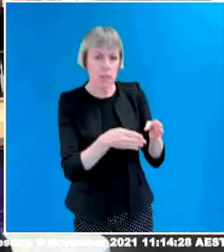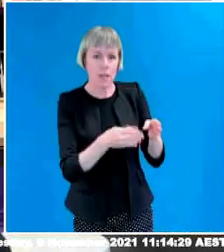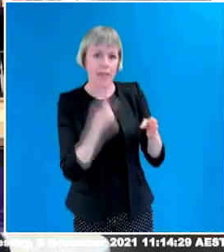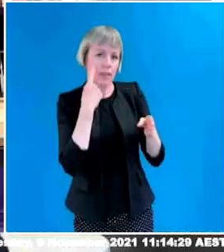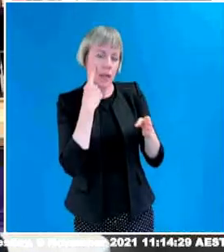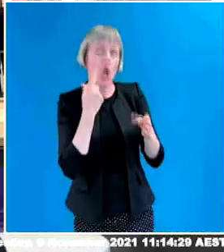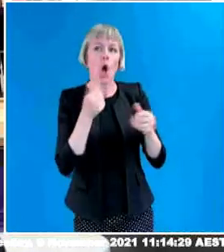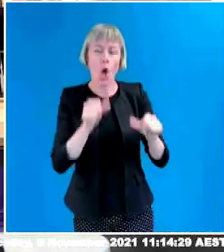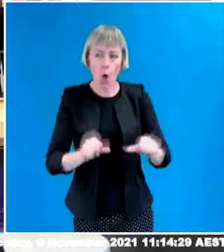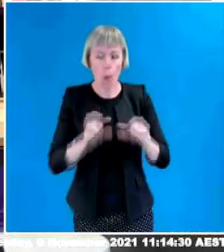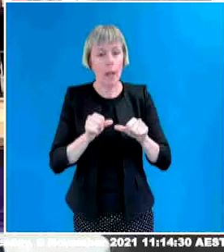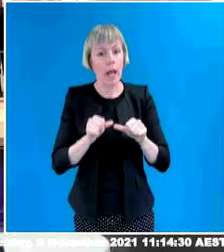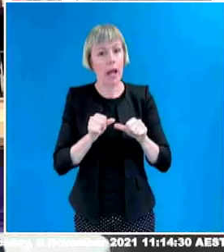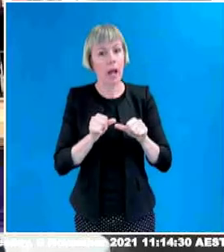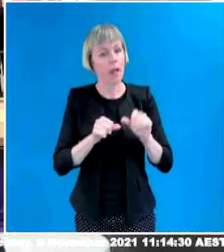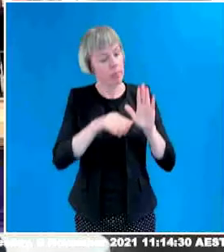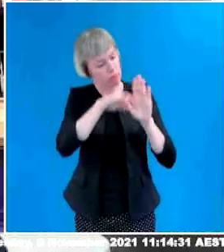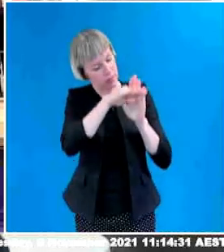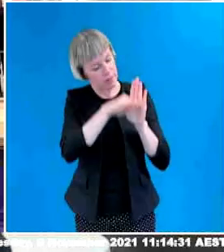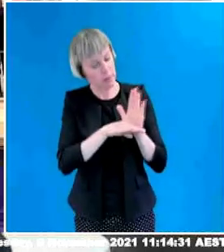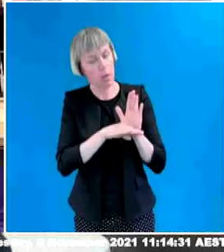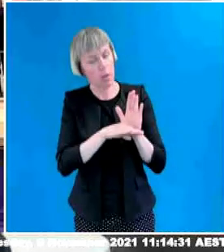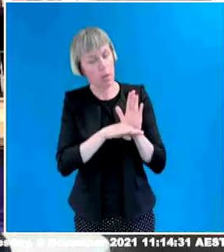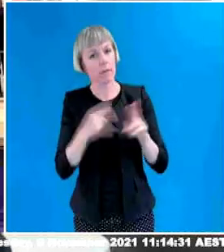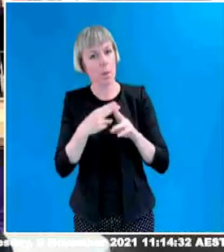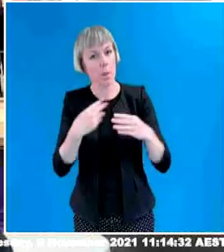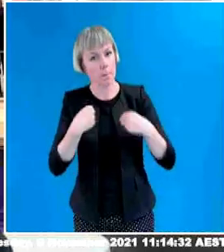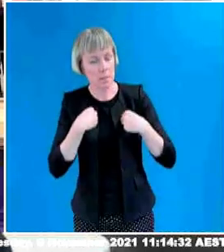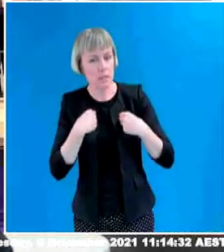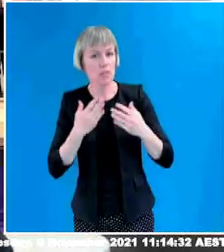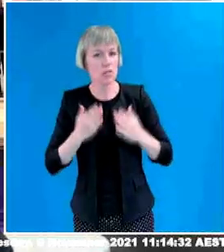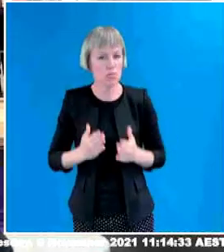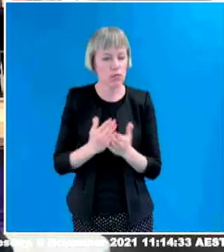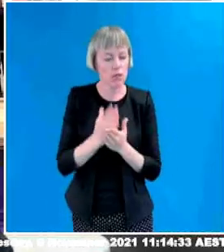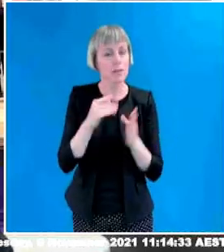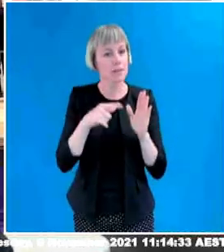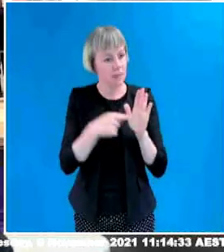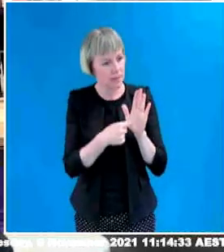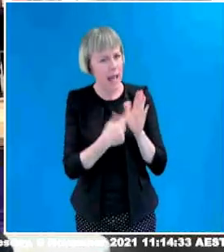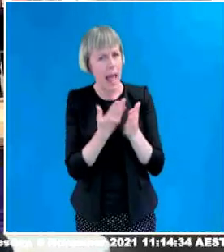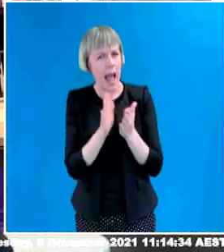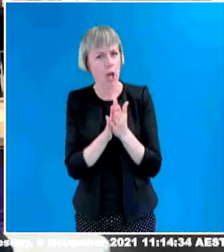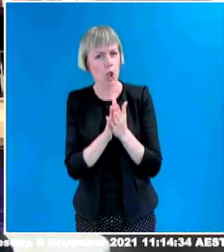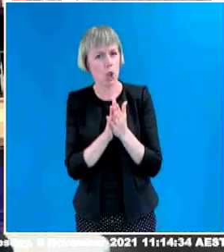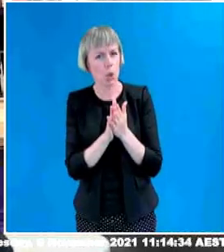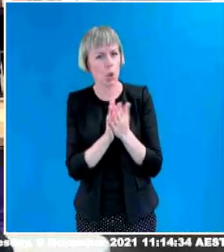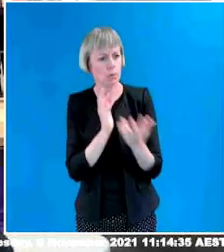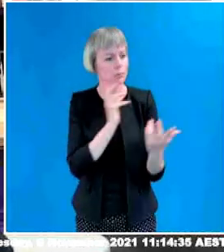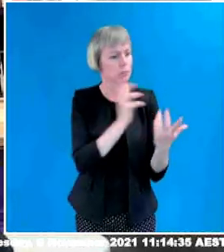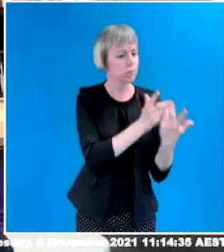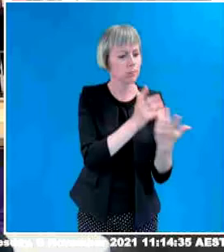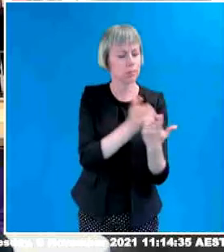principles to other areas. So it is very much an area which is under-addressed in Australia.